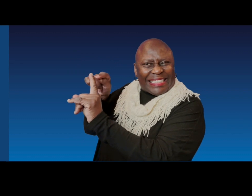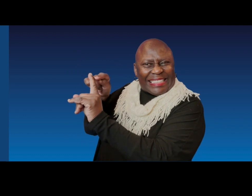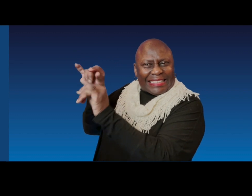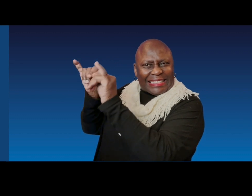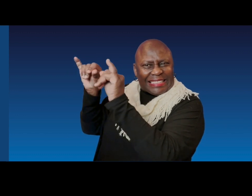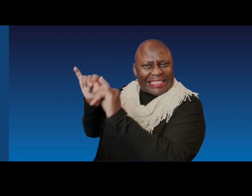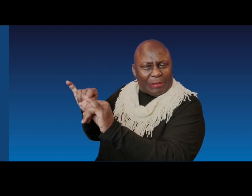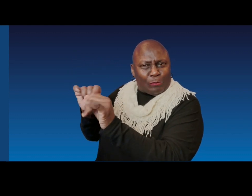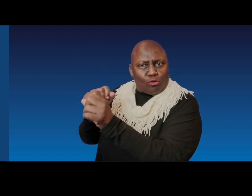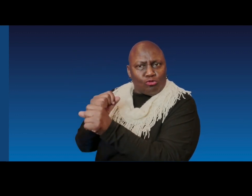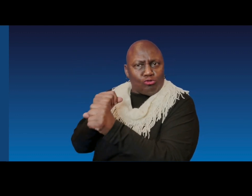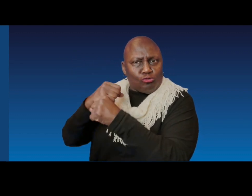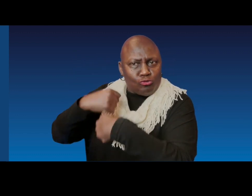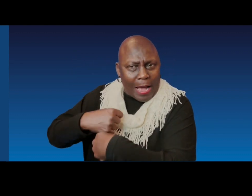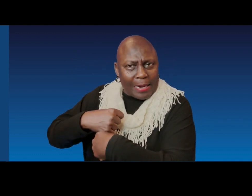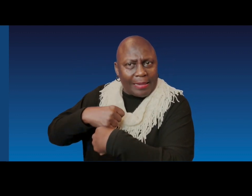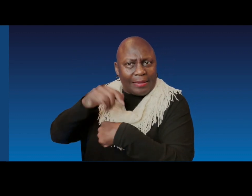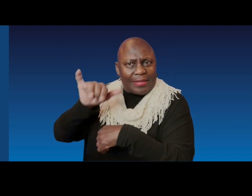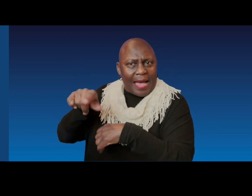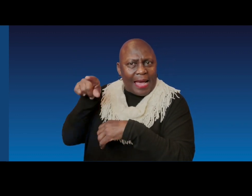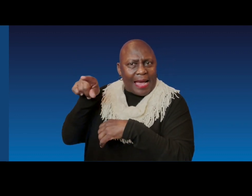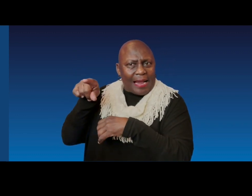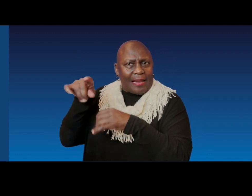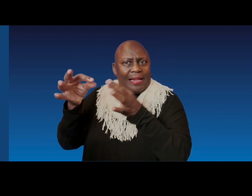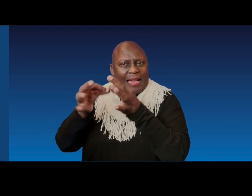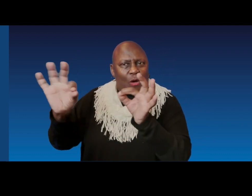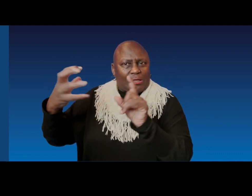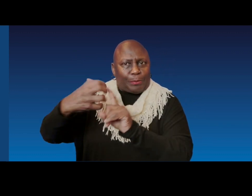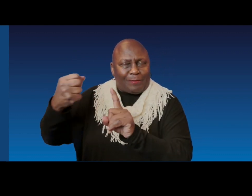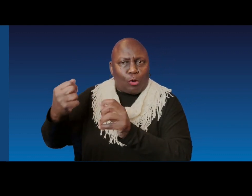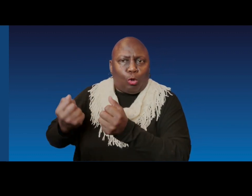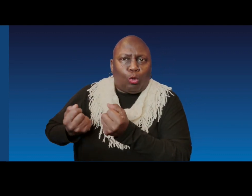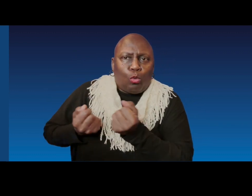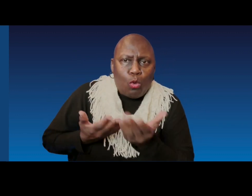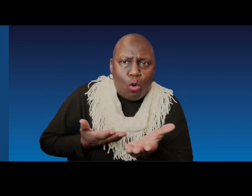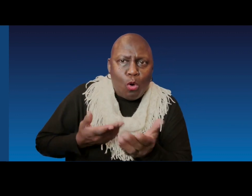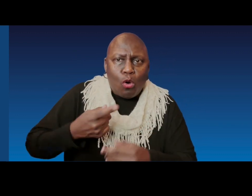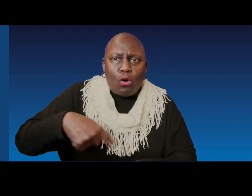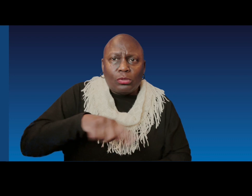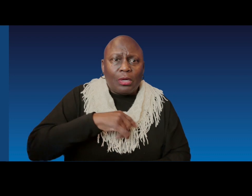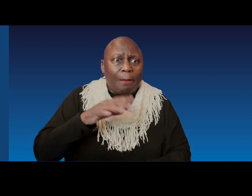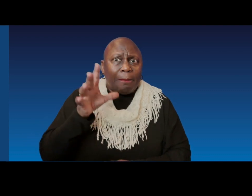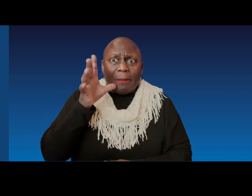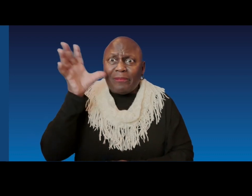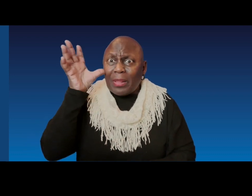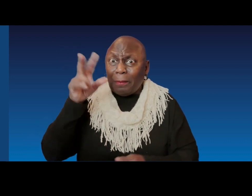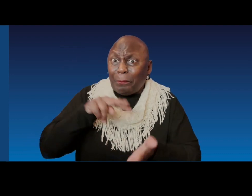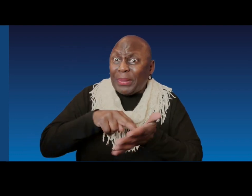My parents were told to not allow me to sign. But would I call that language deprivation?